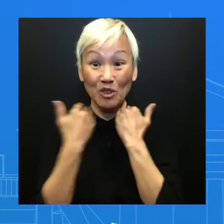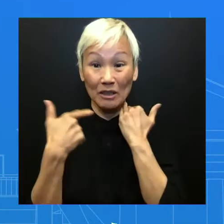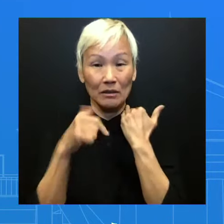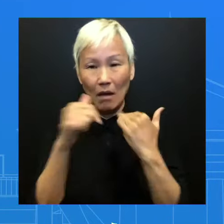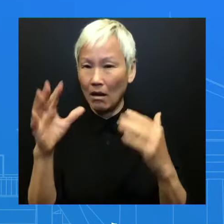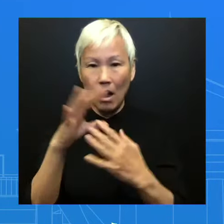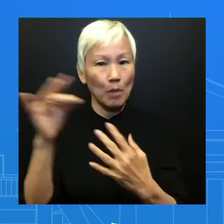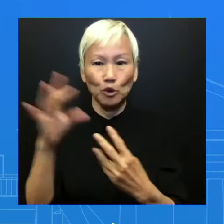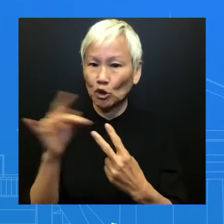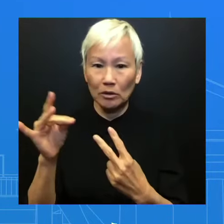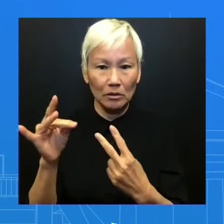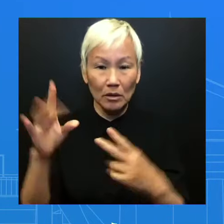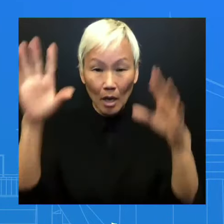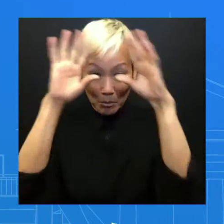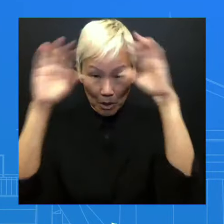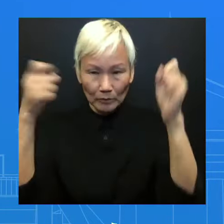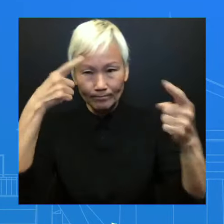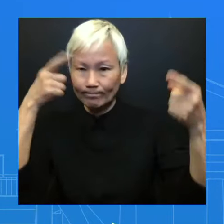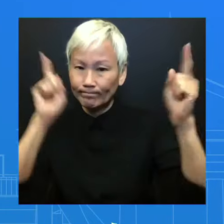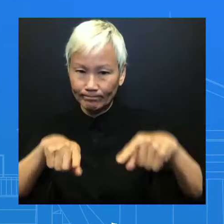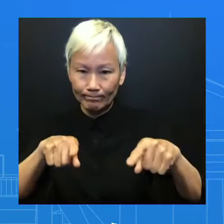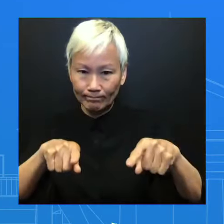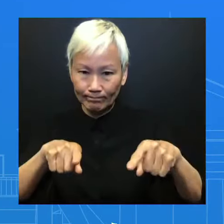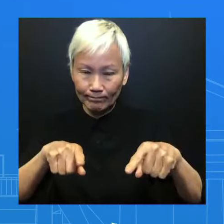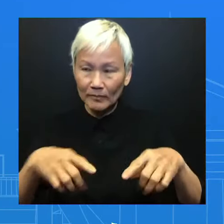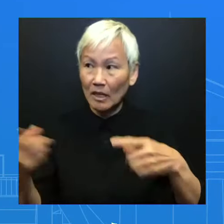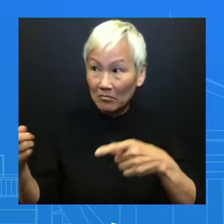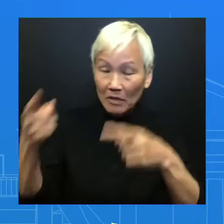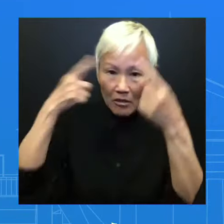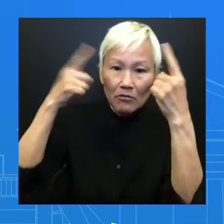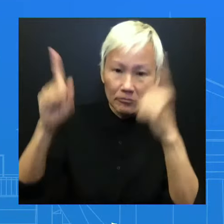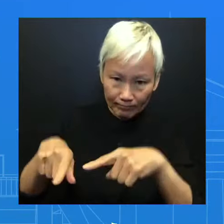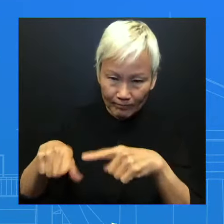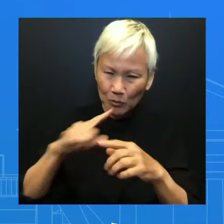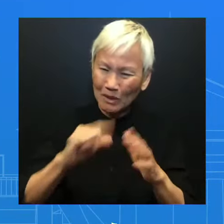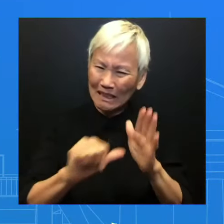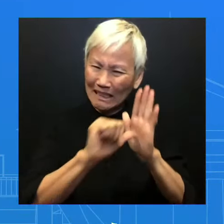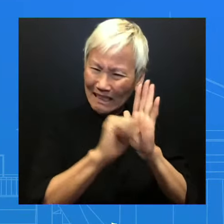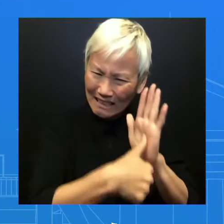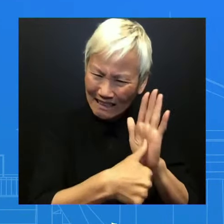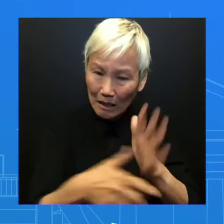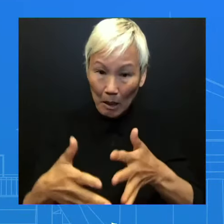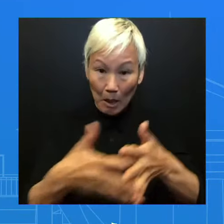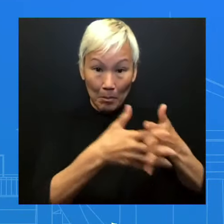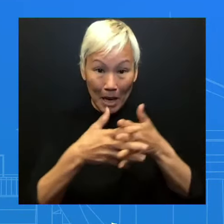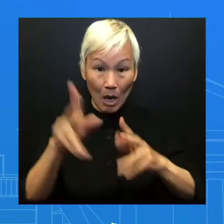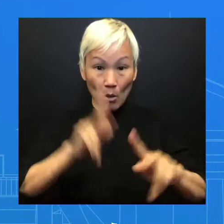and we want the American people to understand that as well. Preventing default is not a matter of debate.